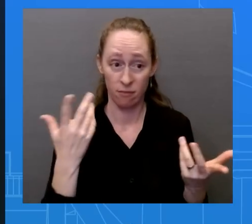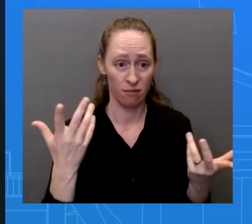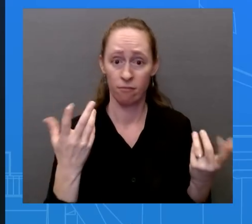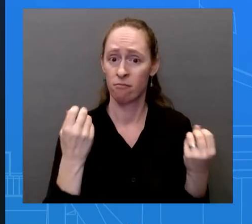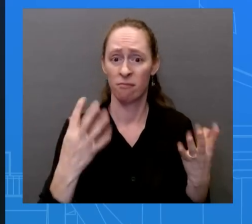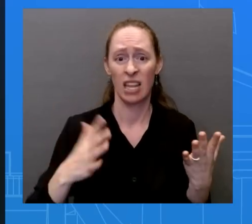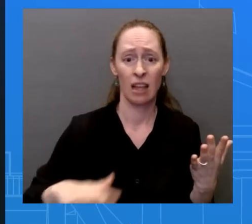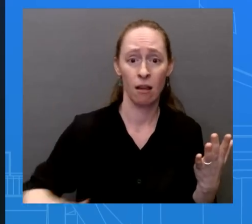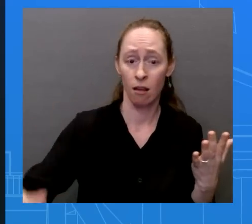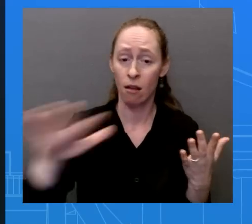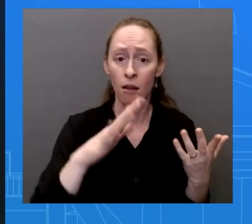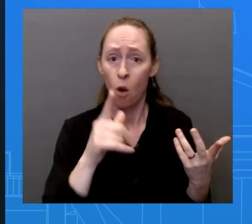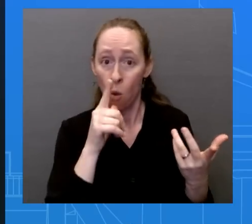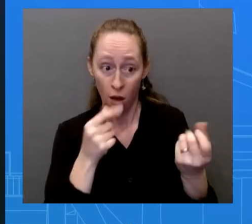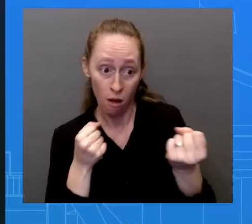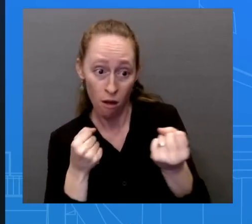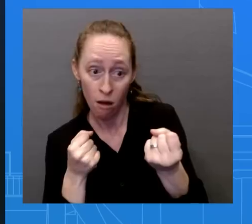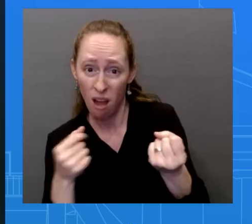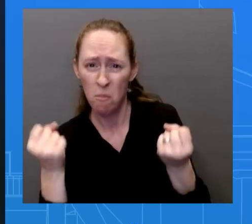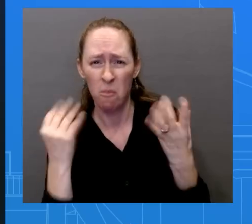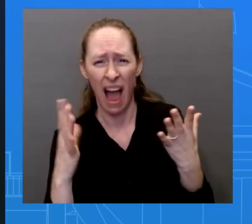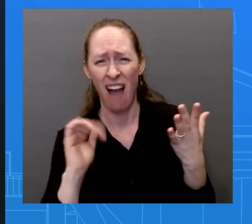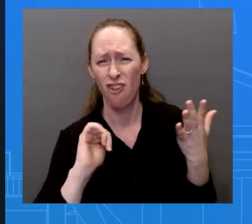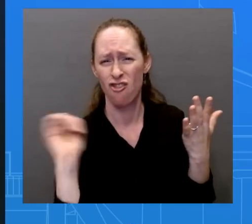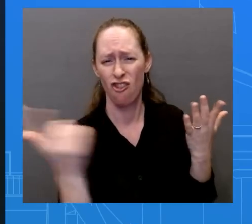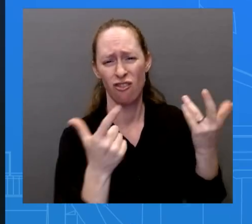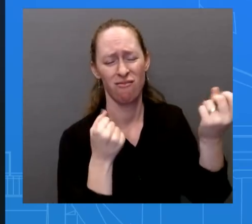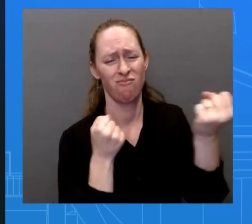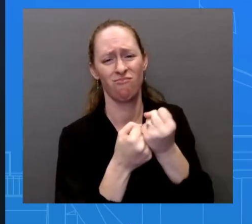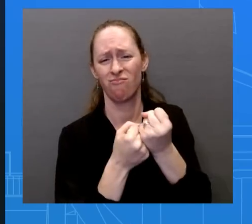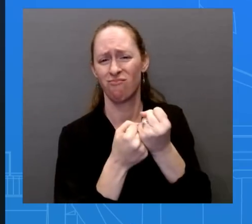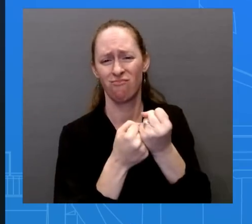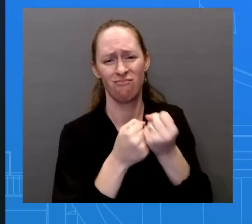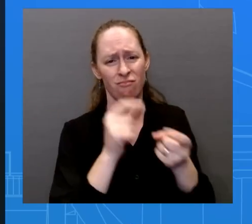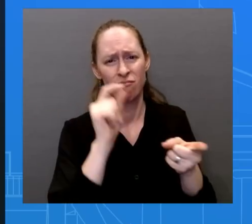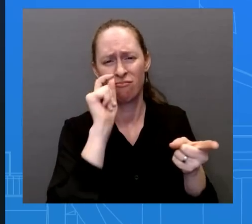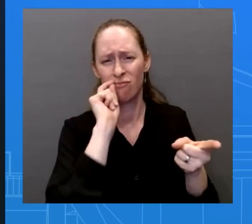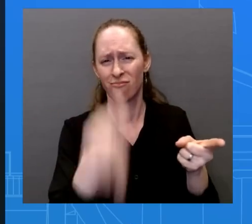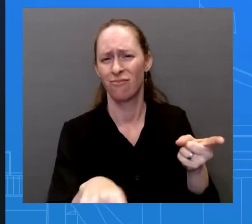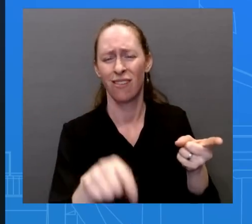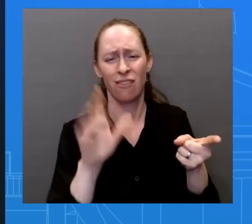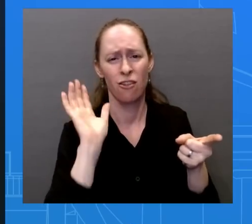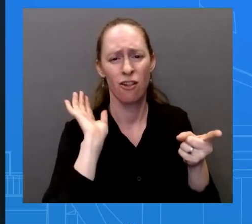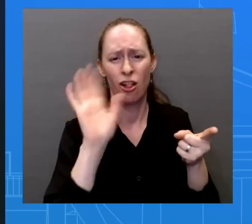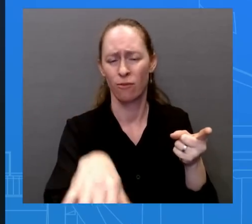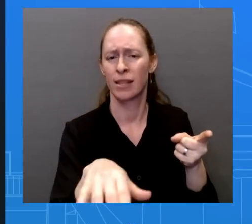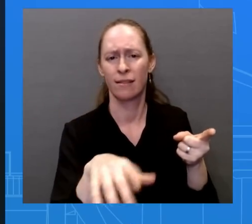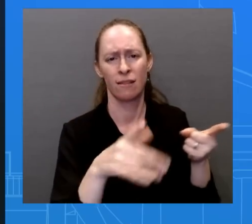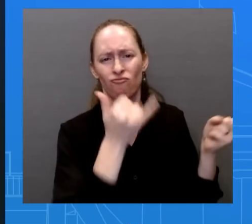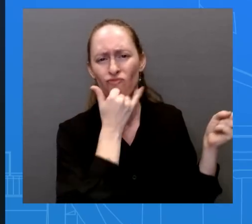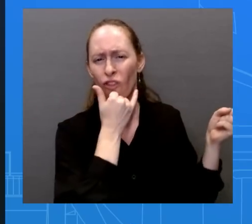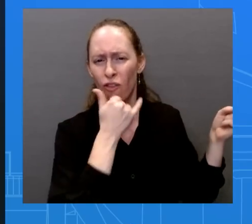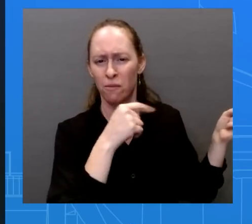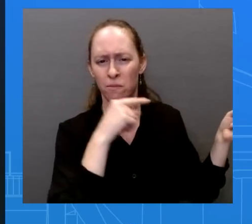President Biden has also discussed with G7 partners what more we can do together to prioritize air